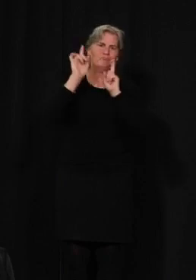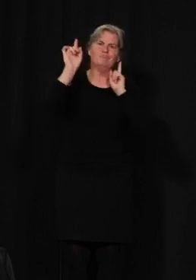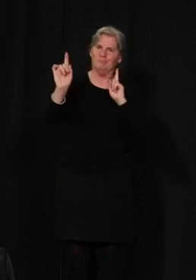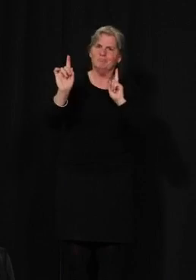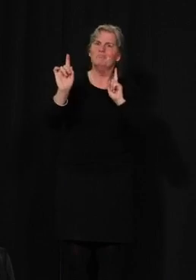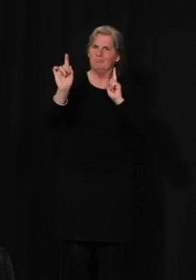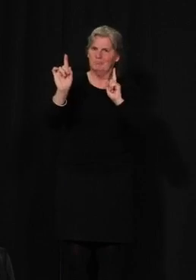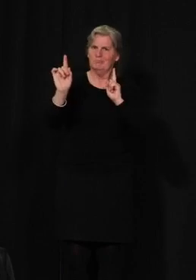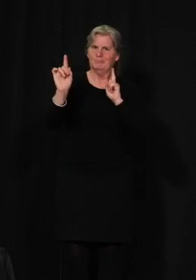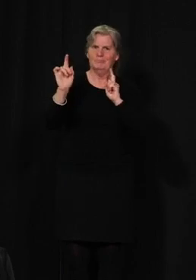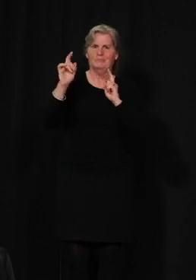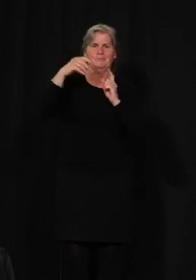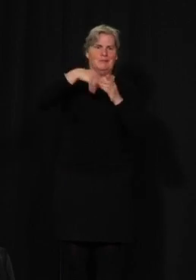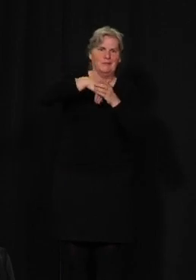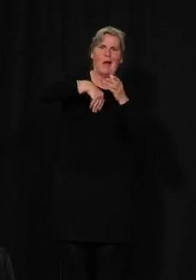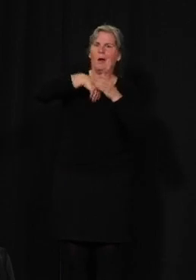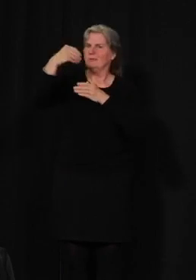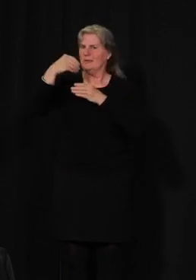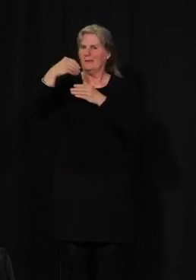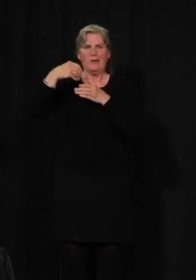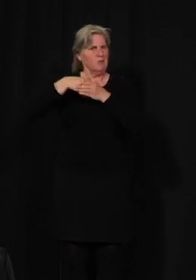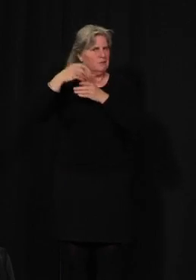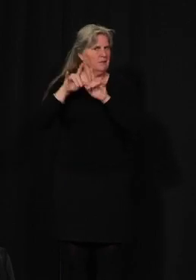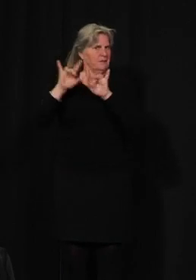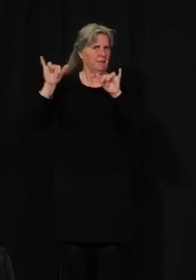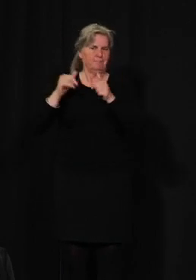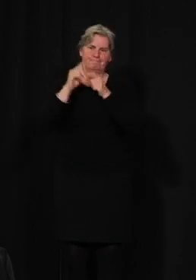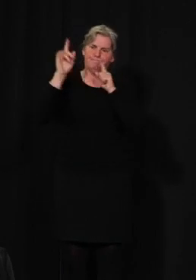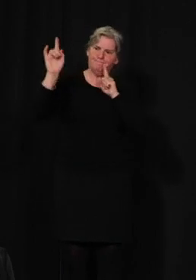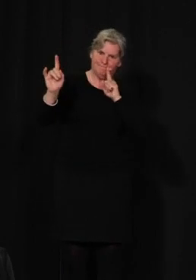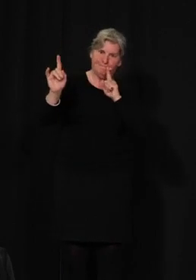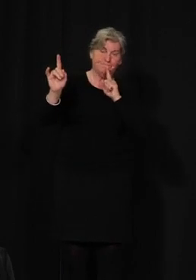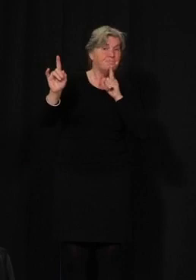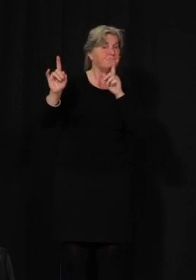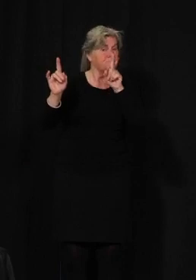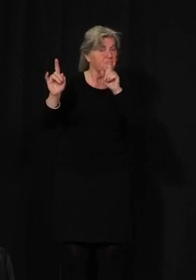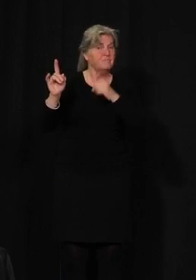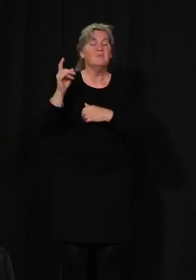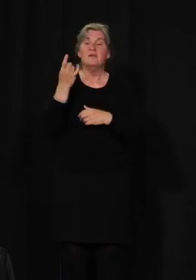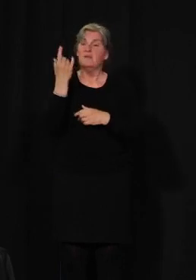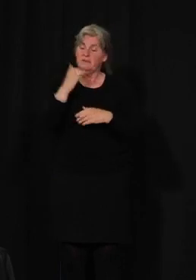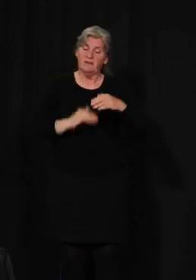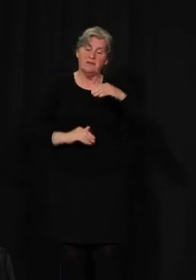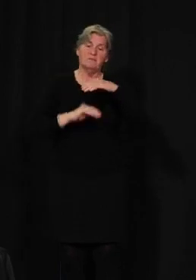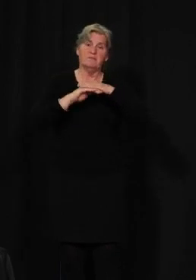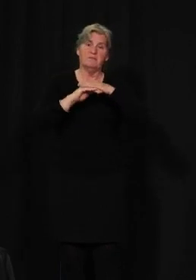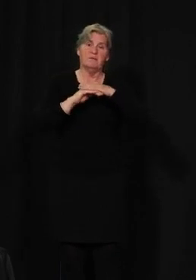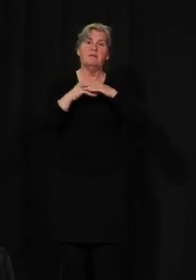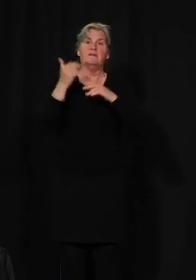remember for outdoor gatherings. We still have the limit of ten r phase I.